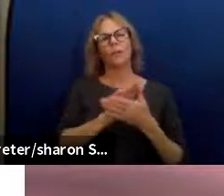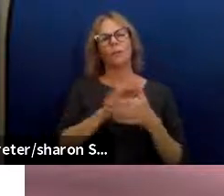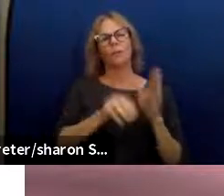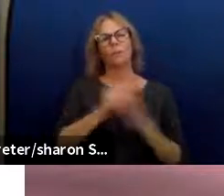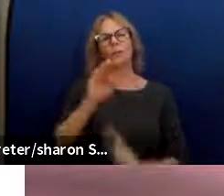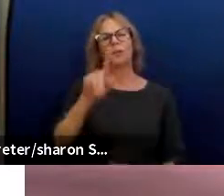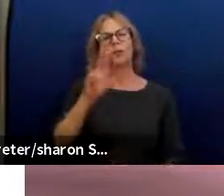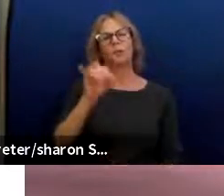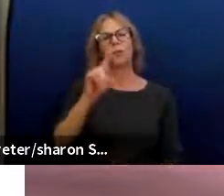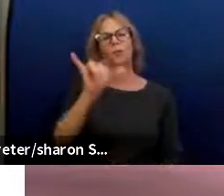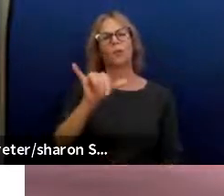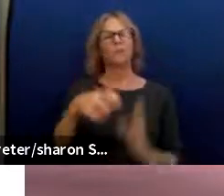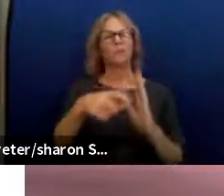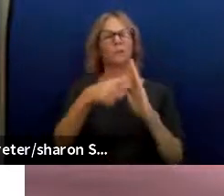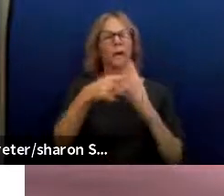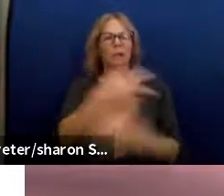requires a blood test. Yeah.